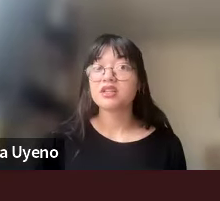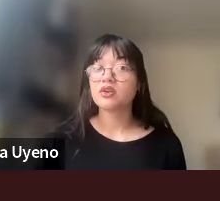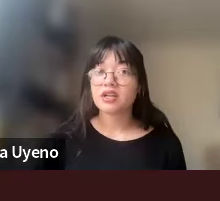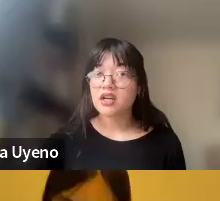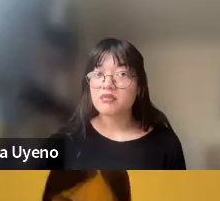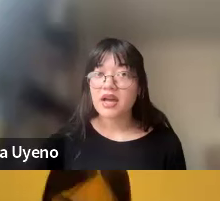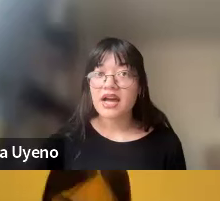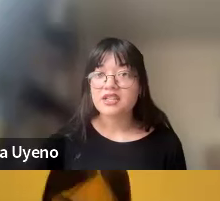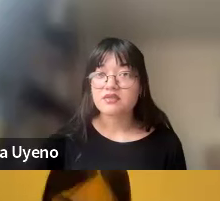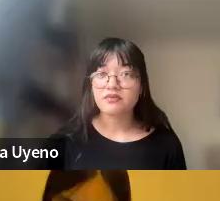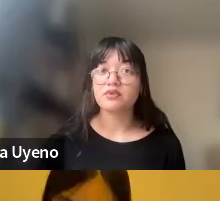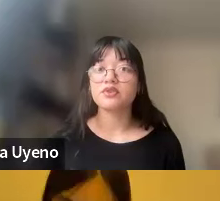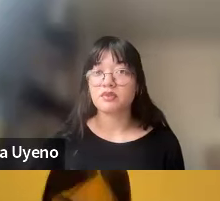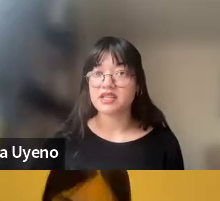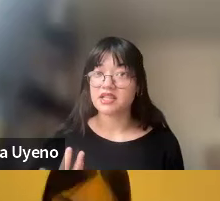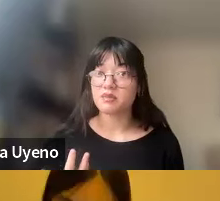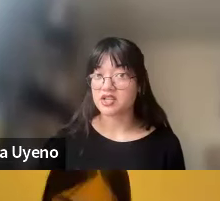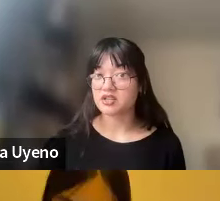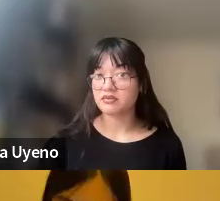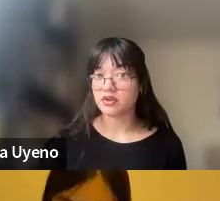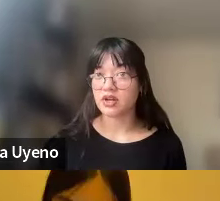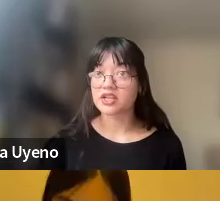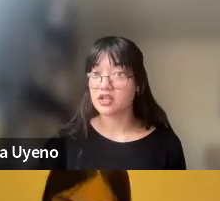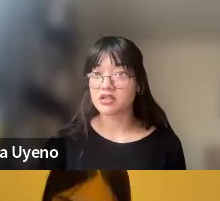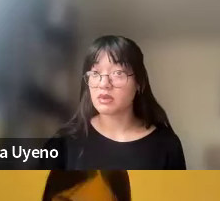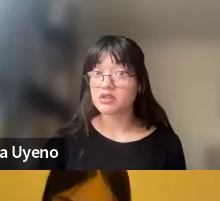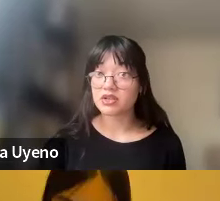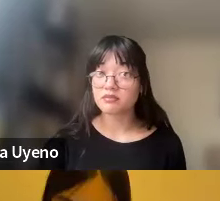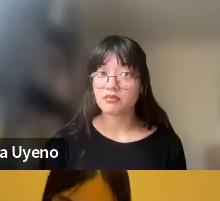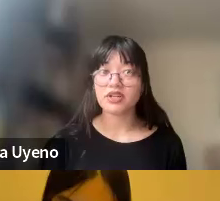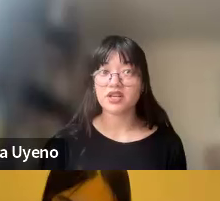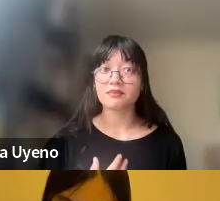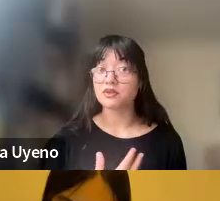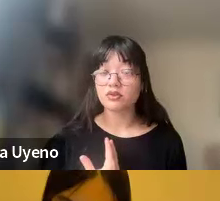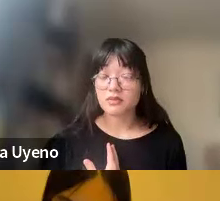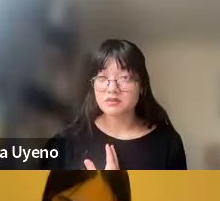Being low income has fuelled my intense passion for education and mentorship which absolutely